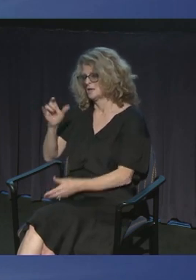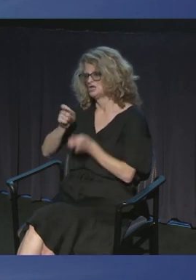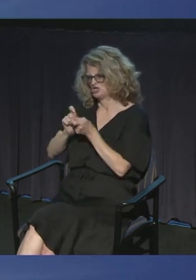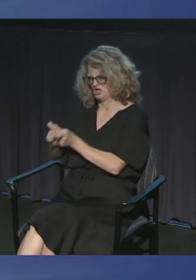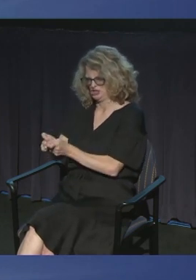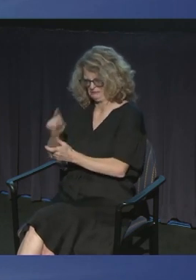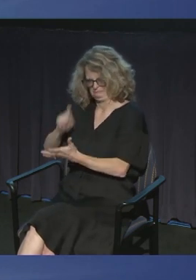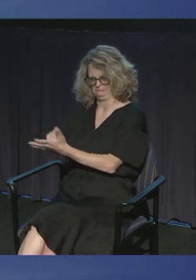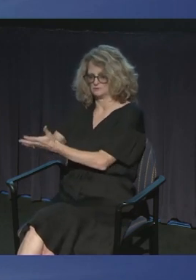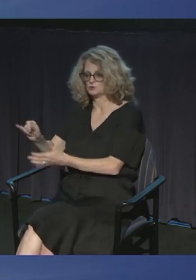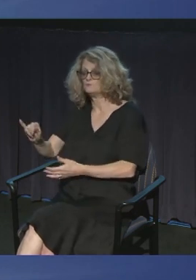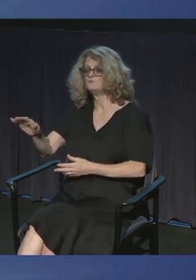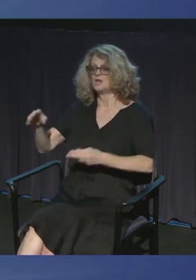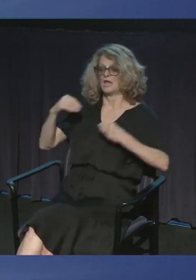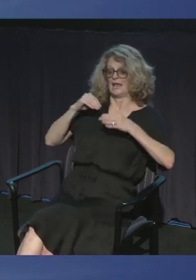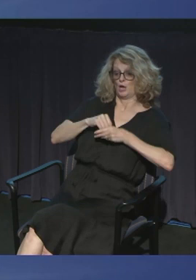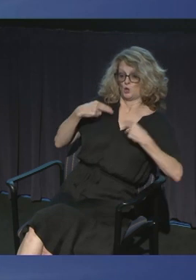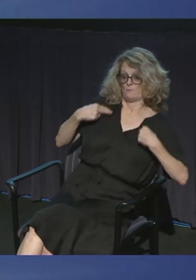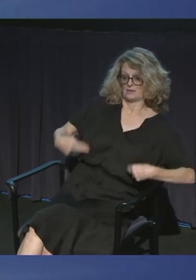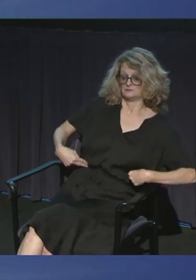GENES. THEY ALL HAVE WHAT IS